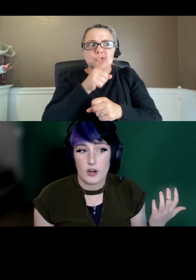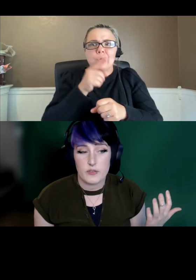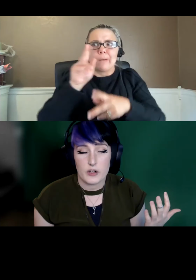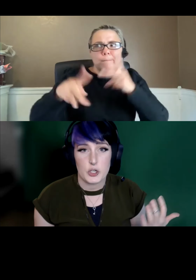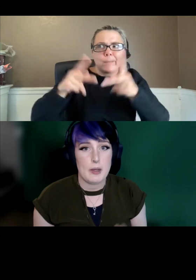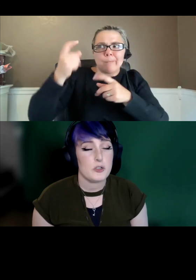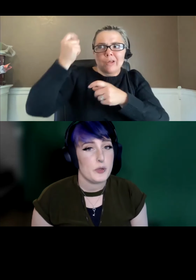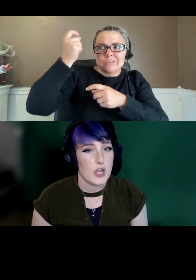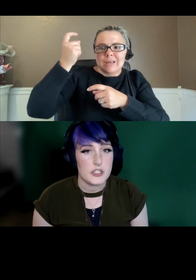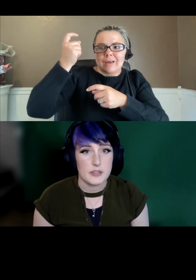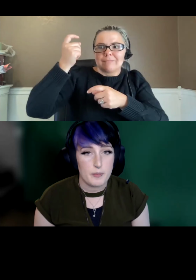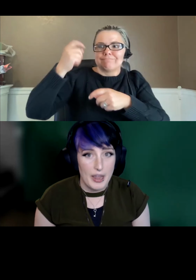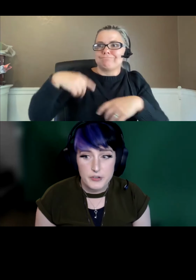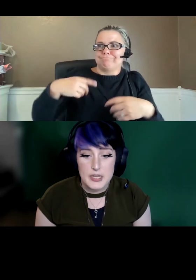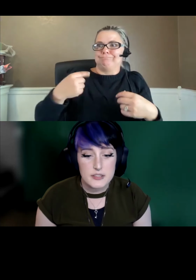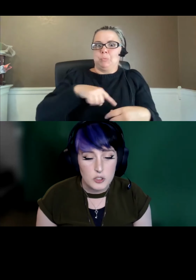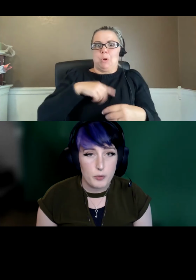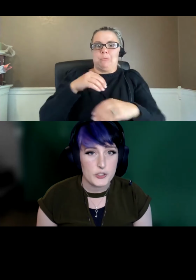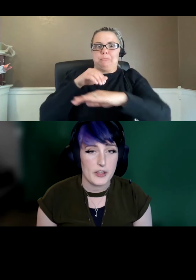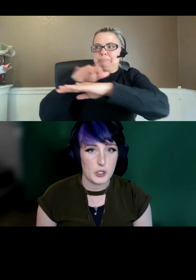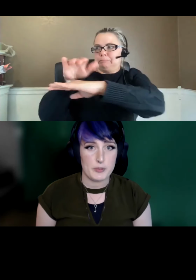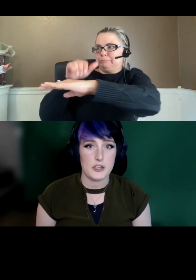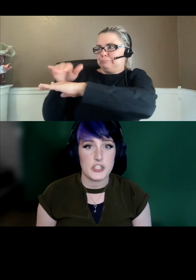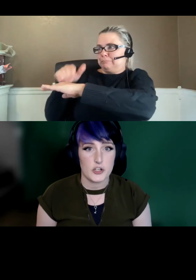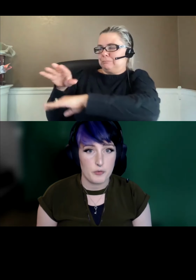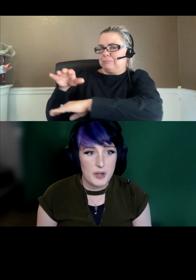of cross-functional members. We talked to every single person that could potentially touch our